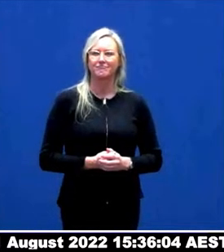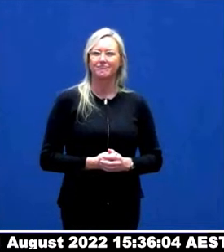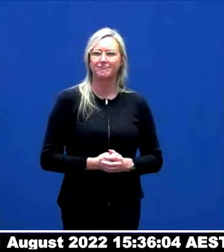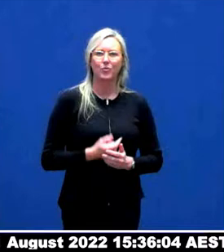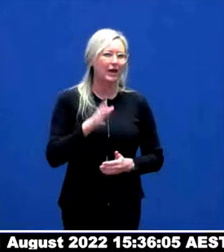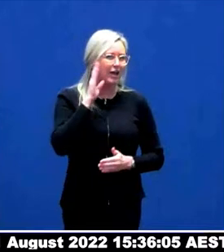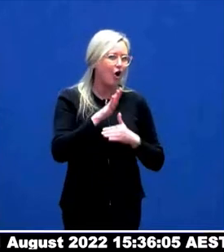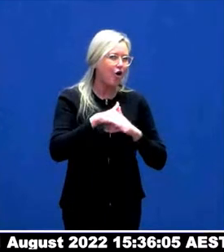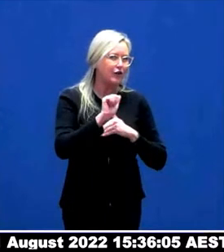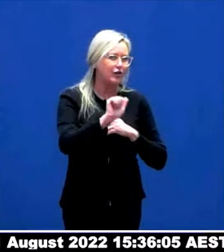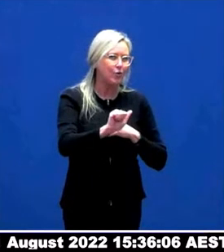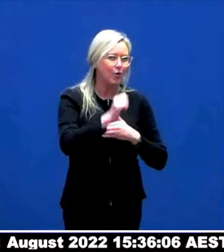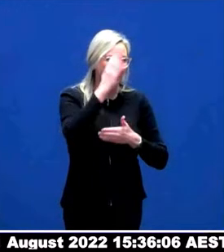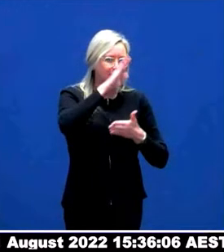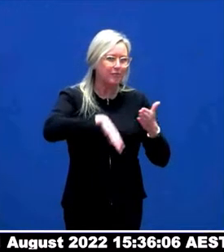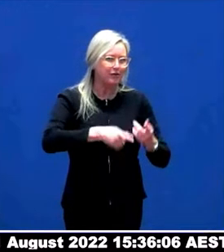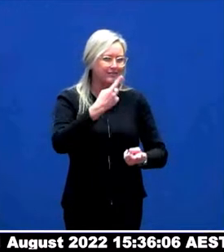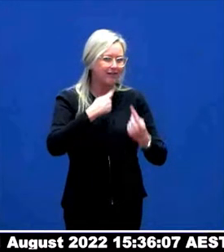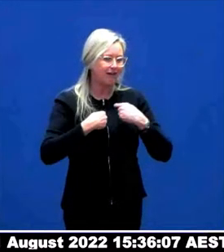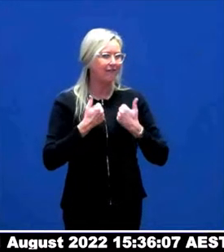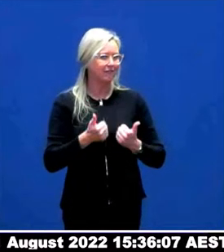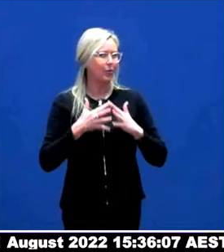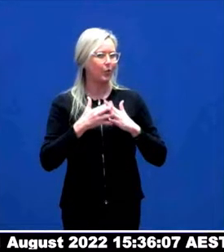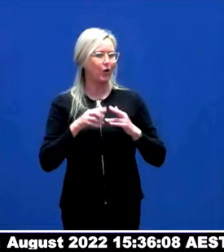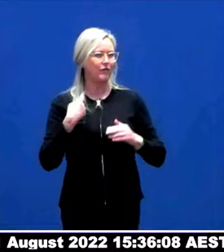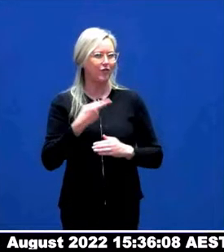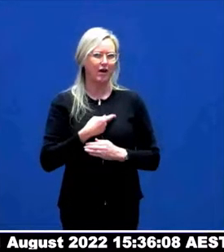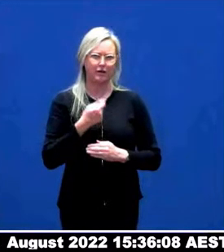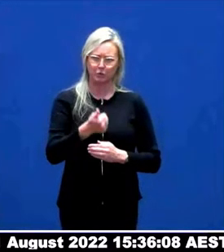experience, which you put very clearly, if I may say so.